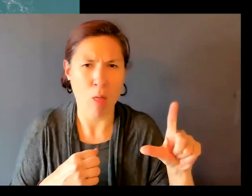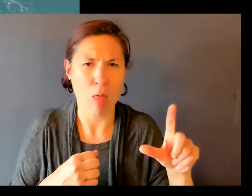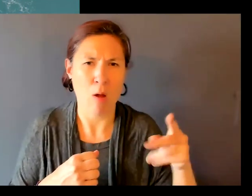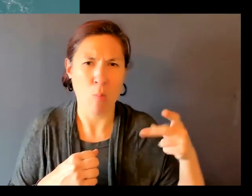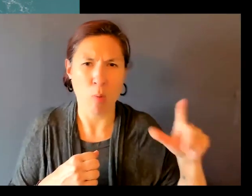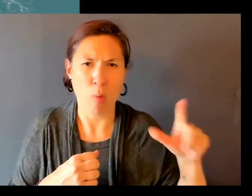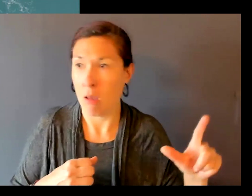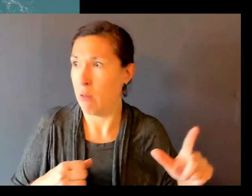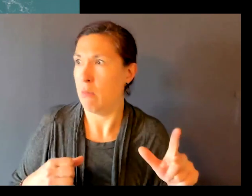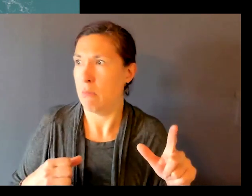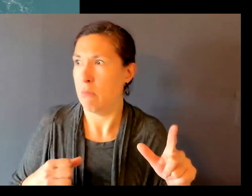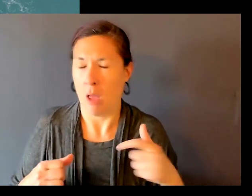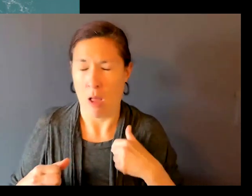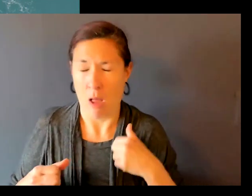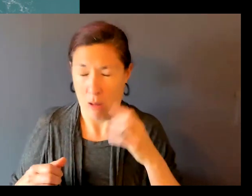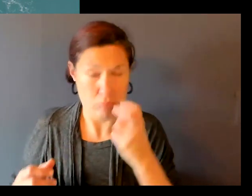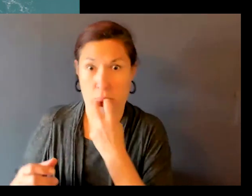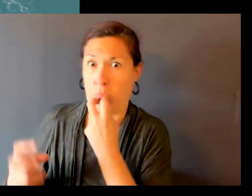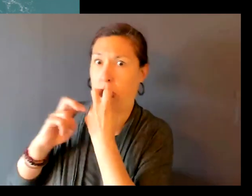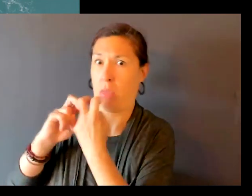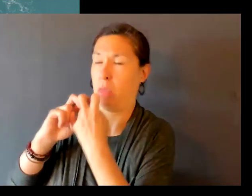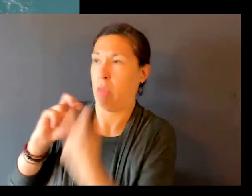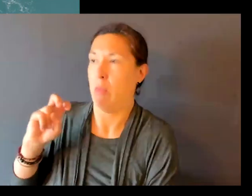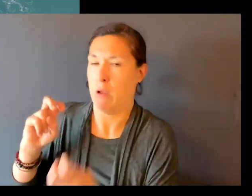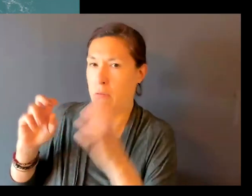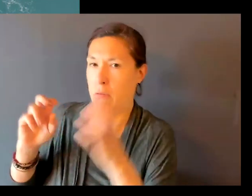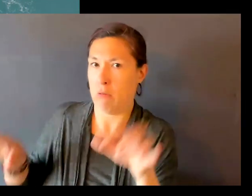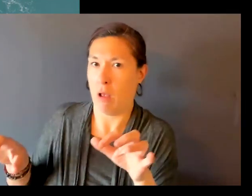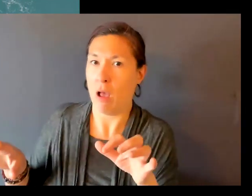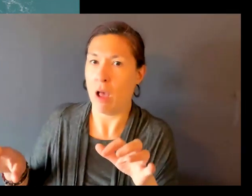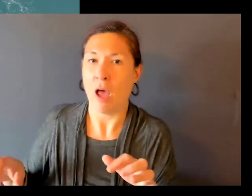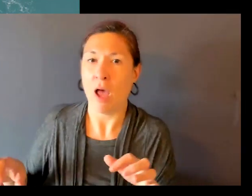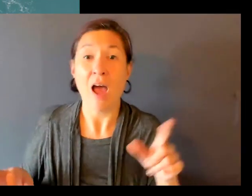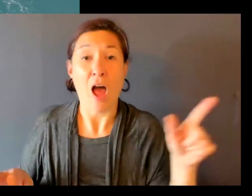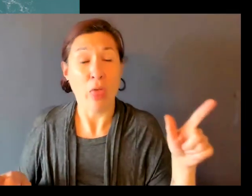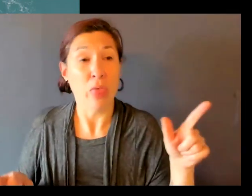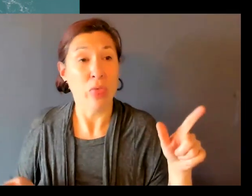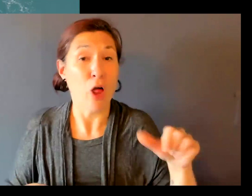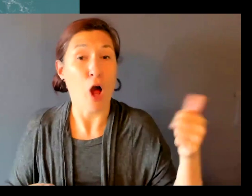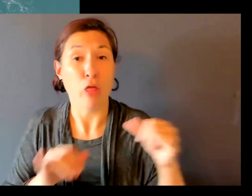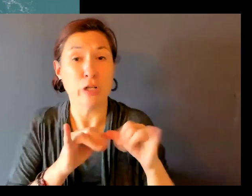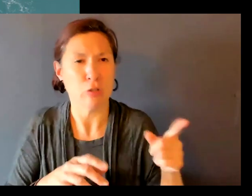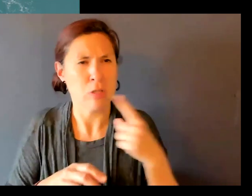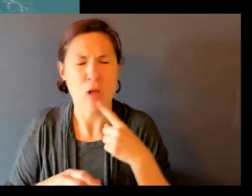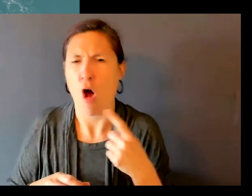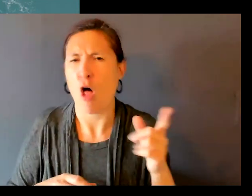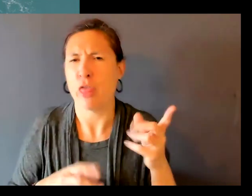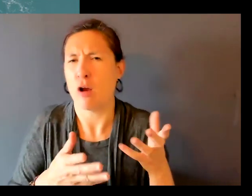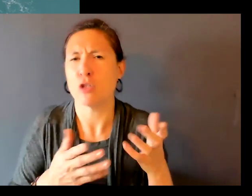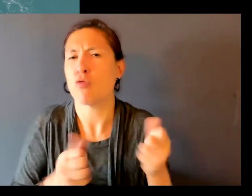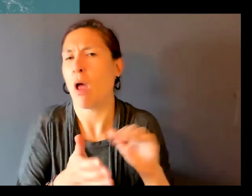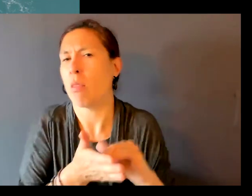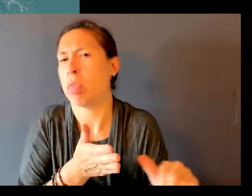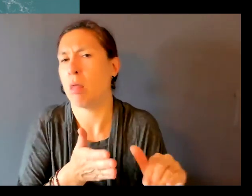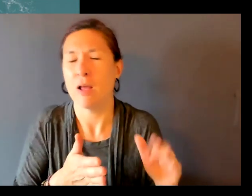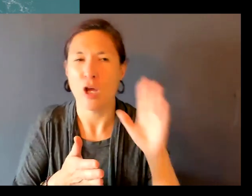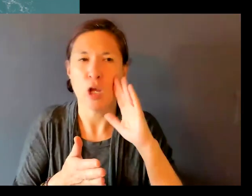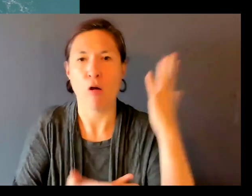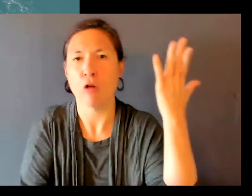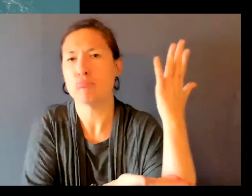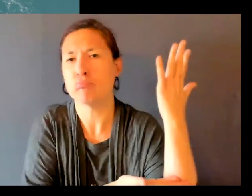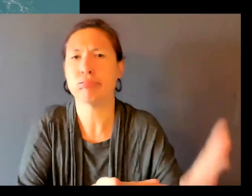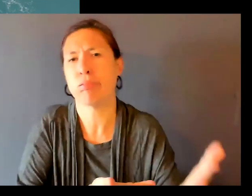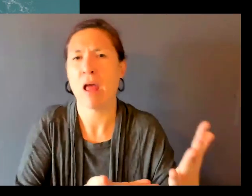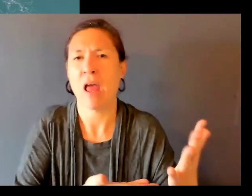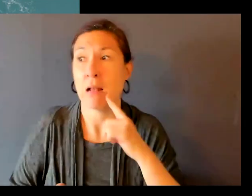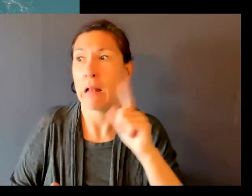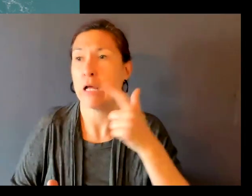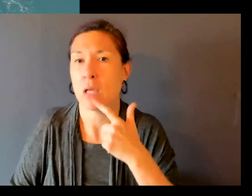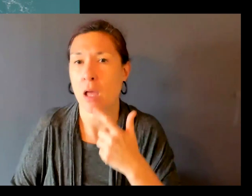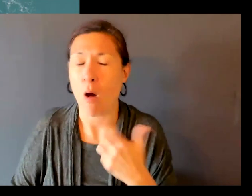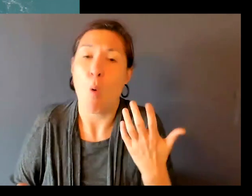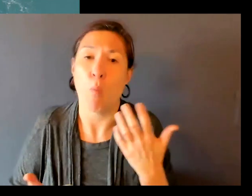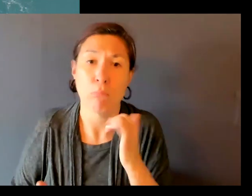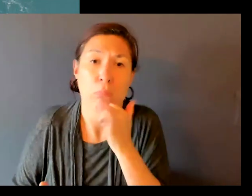: Great. Thank you, Katherine.